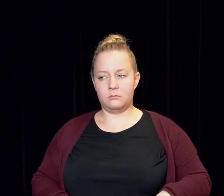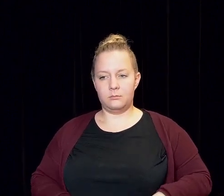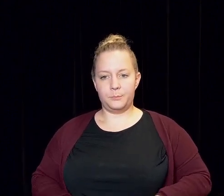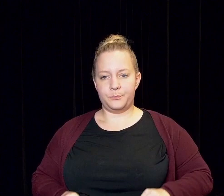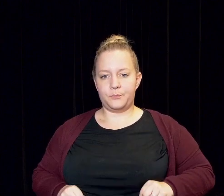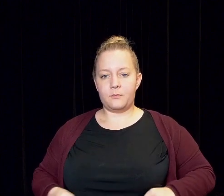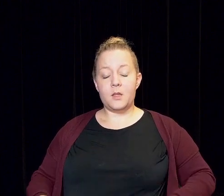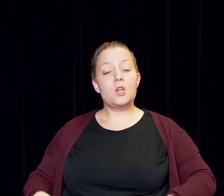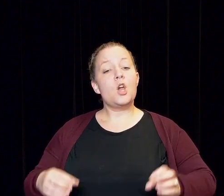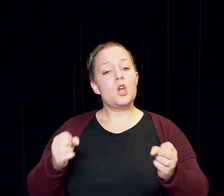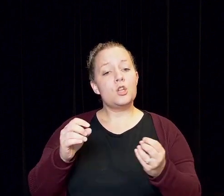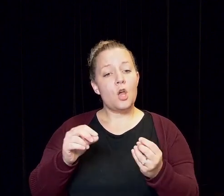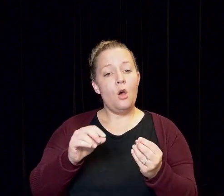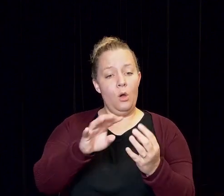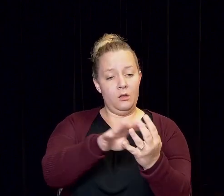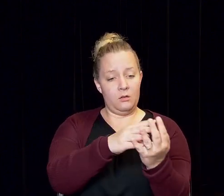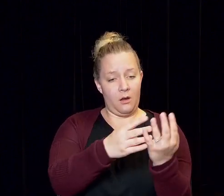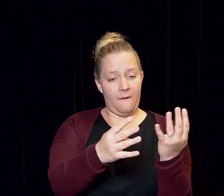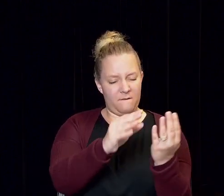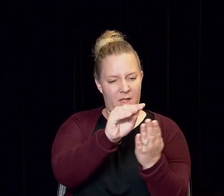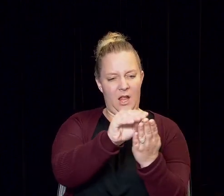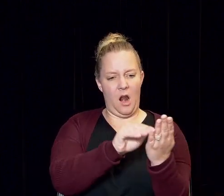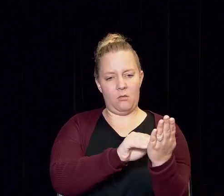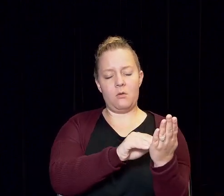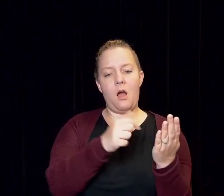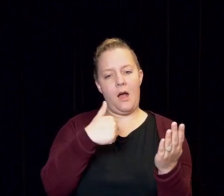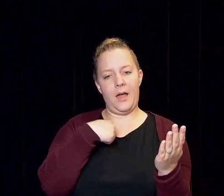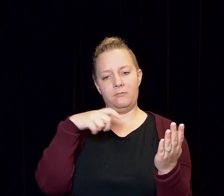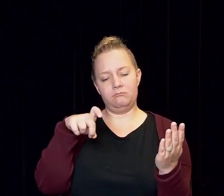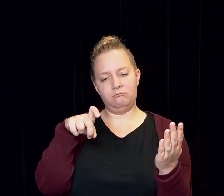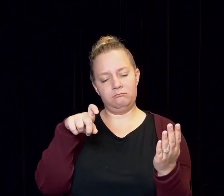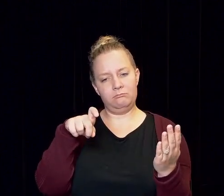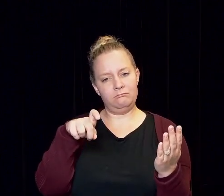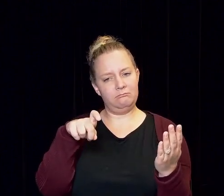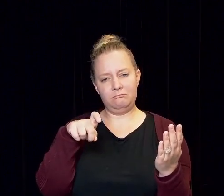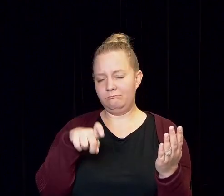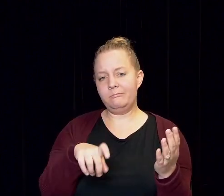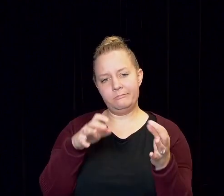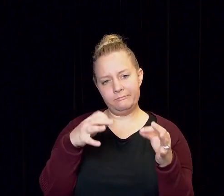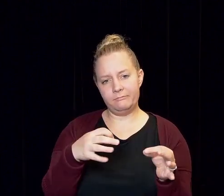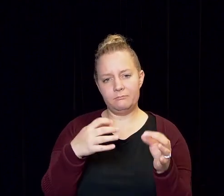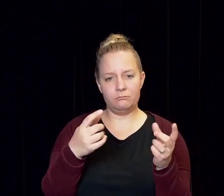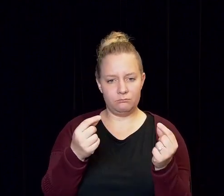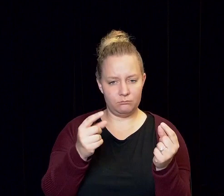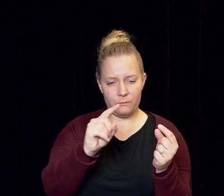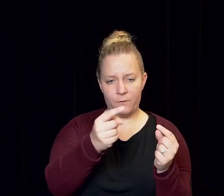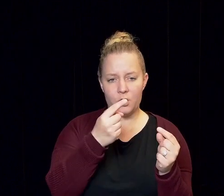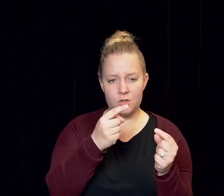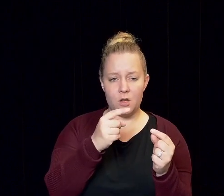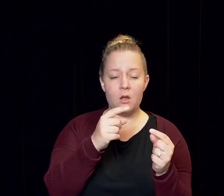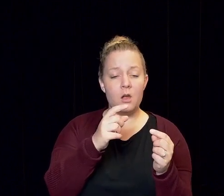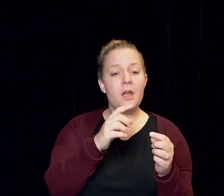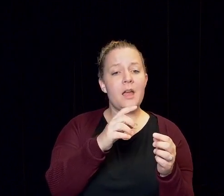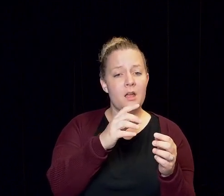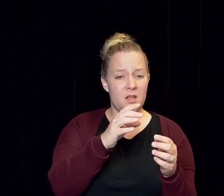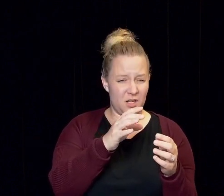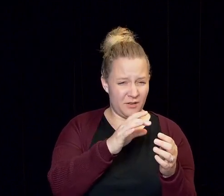So when I'm filling out my table, I have to decide, well what do I do first? Do I first calculate my total cost and then I get I'm given a total amount of